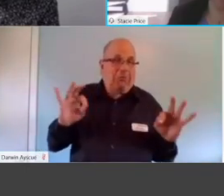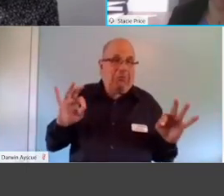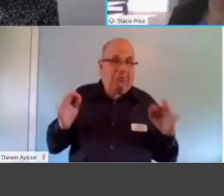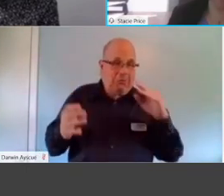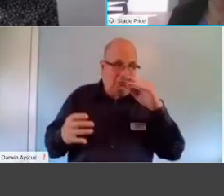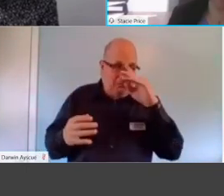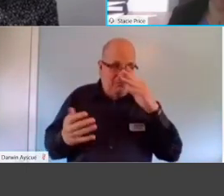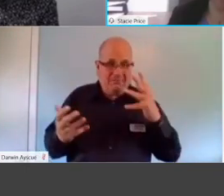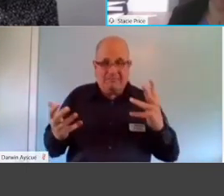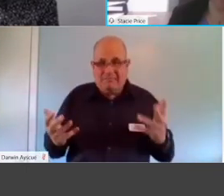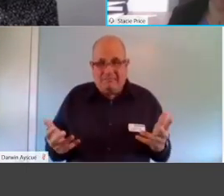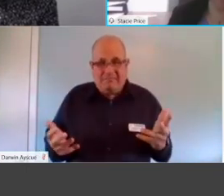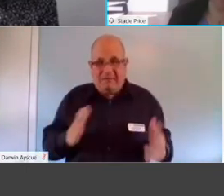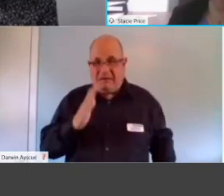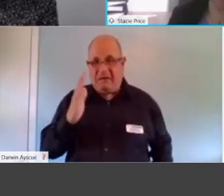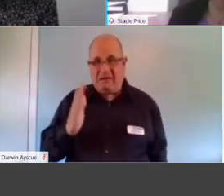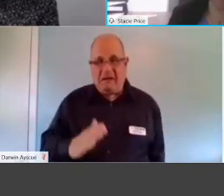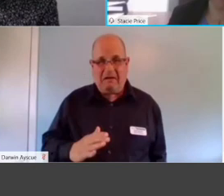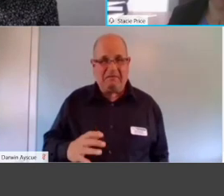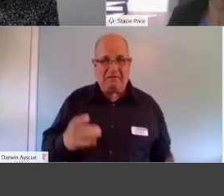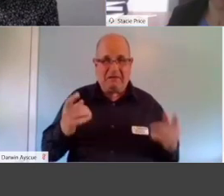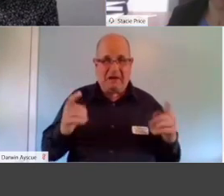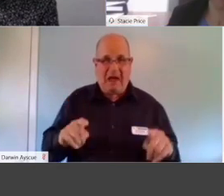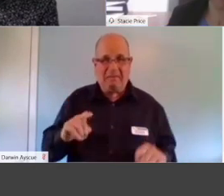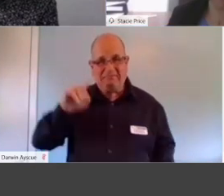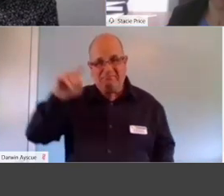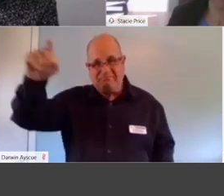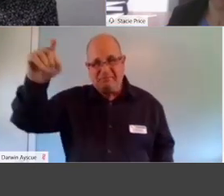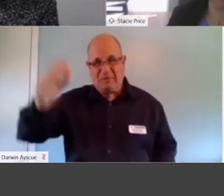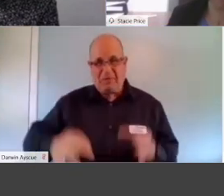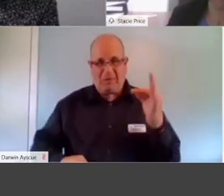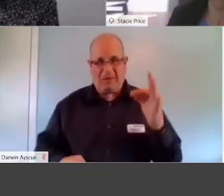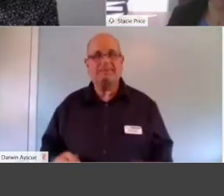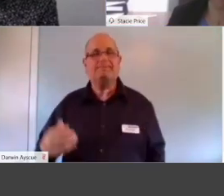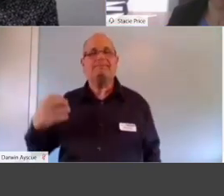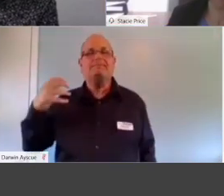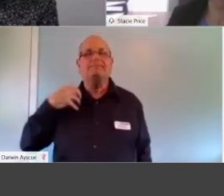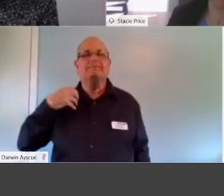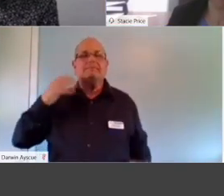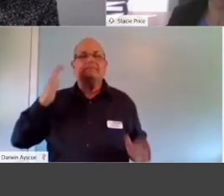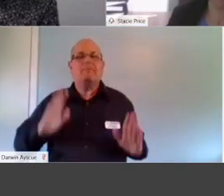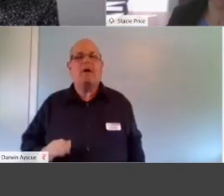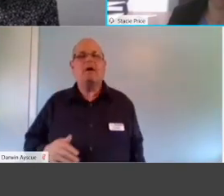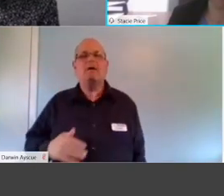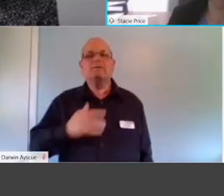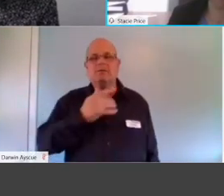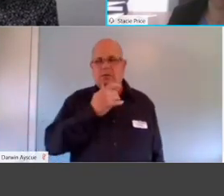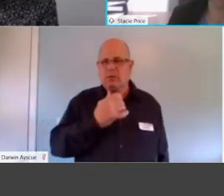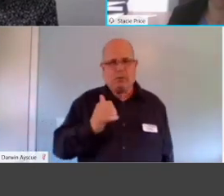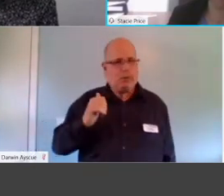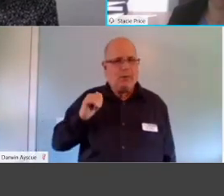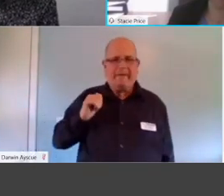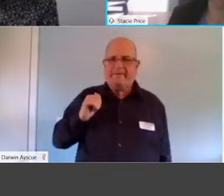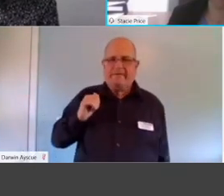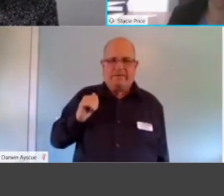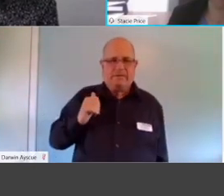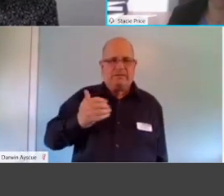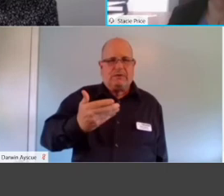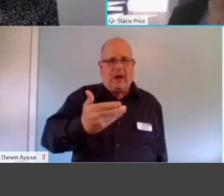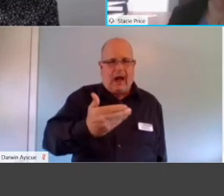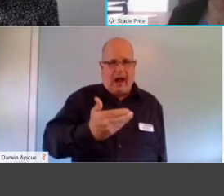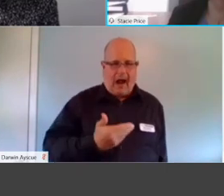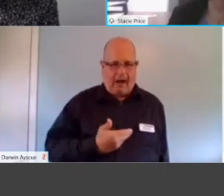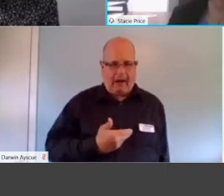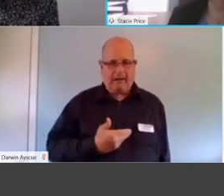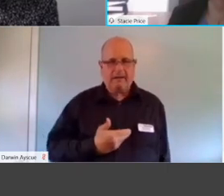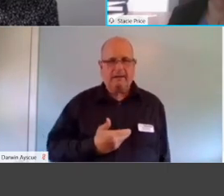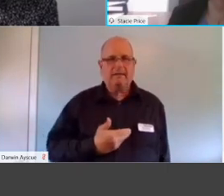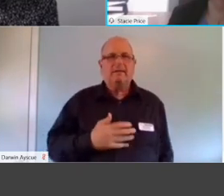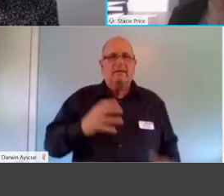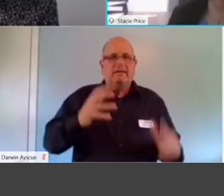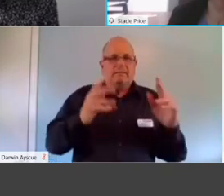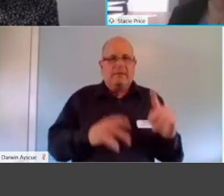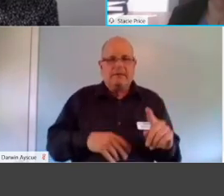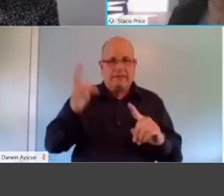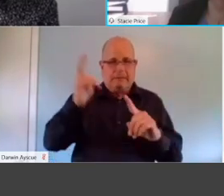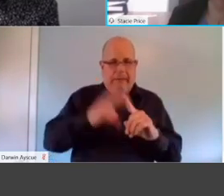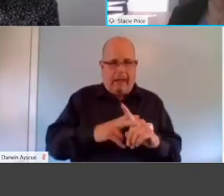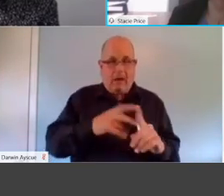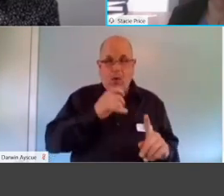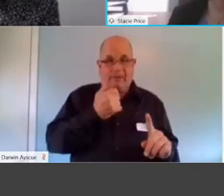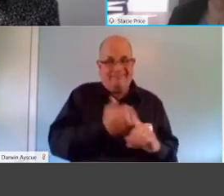well, Duh, we had an employer who refused to hire an applicant who was did he have to